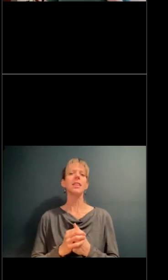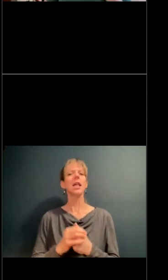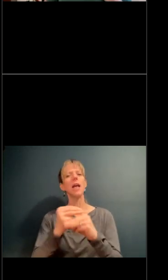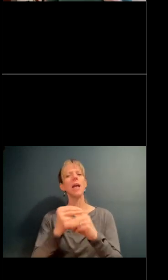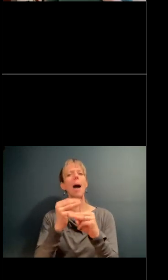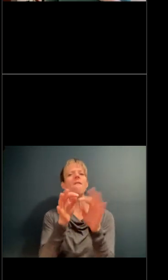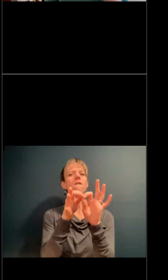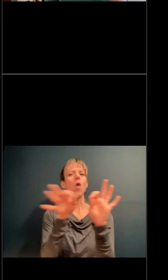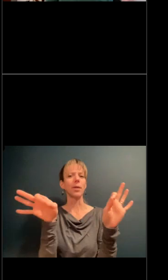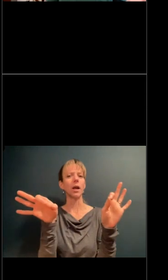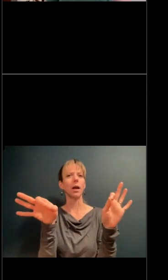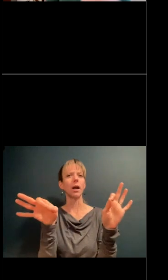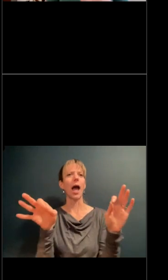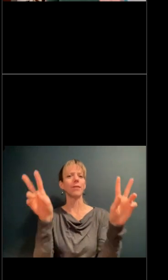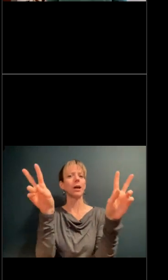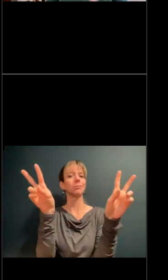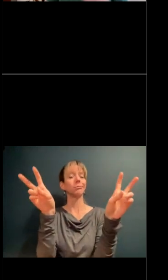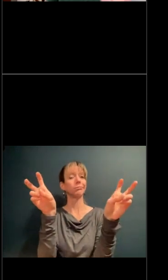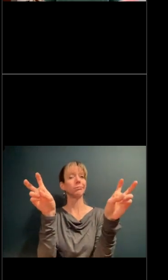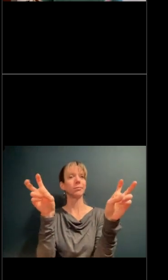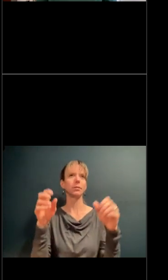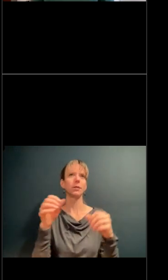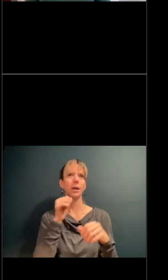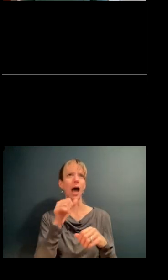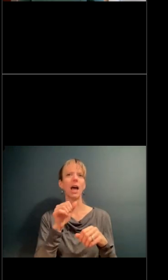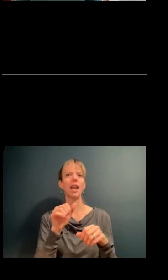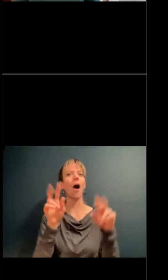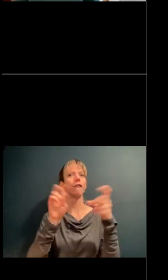I put it in quotes because there's obviously not a "Friendship Formula."